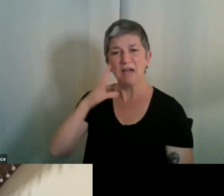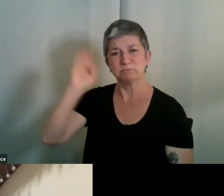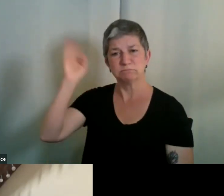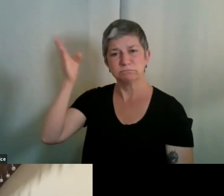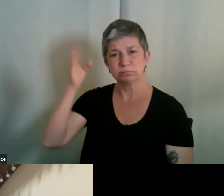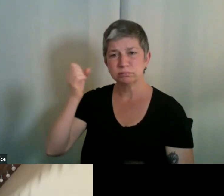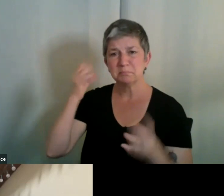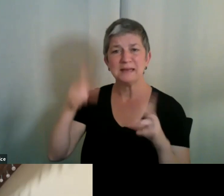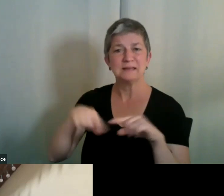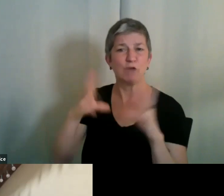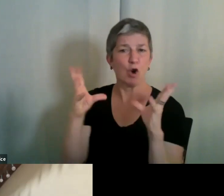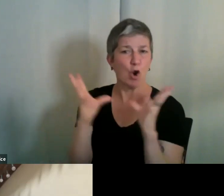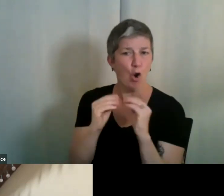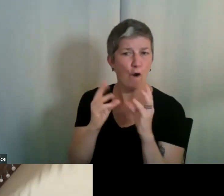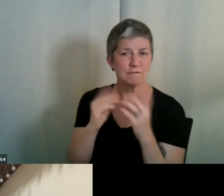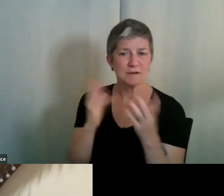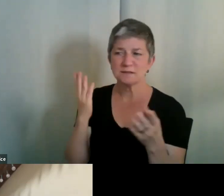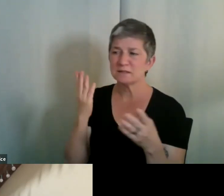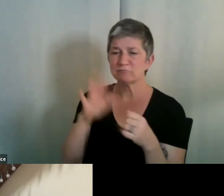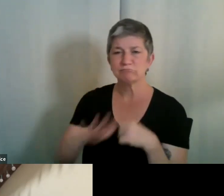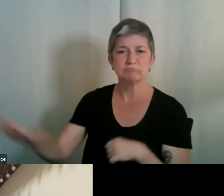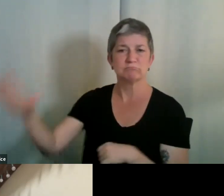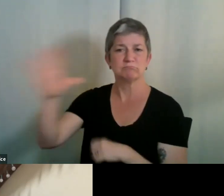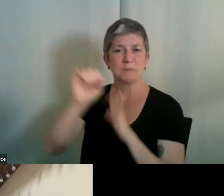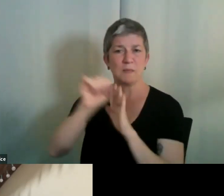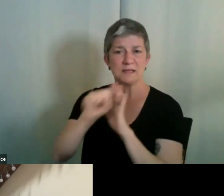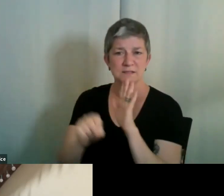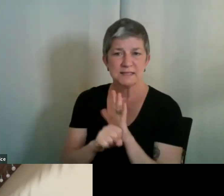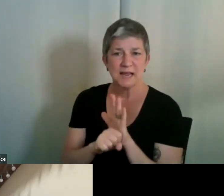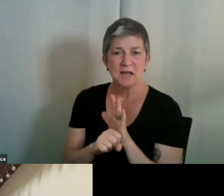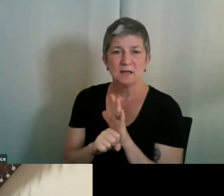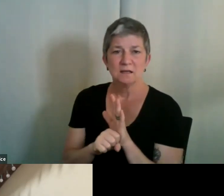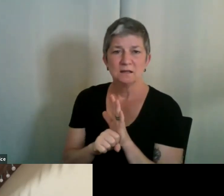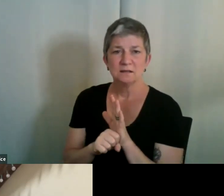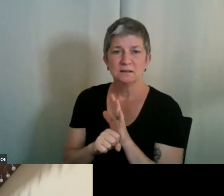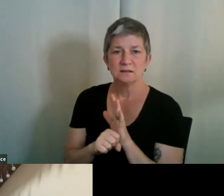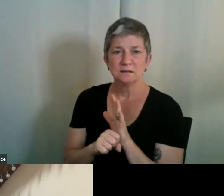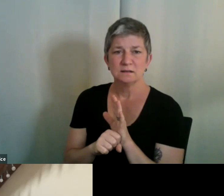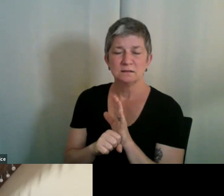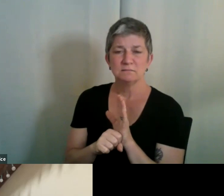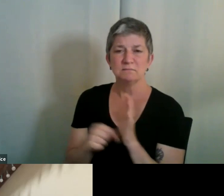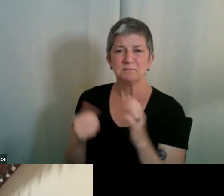conferences across the state. And I've had this conversation